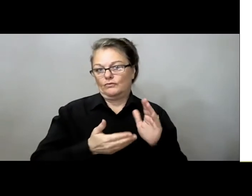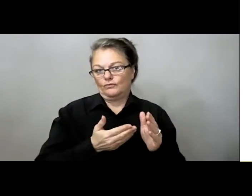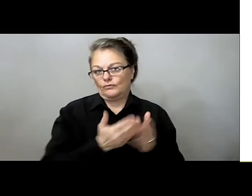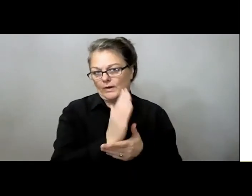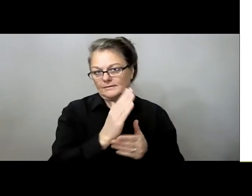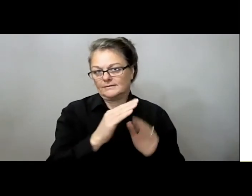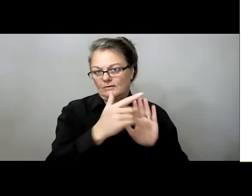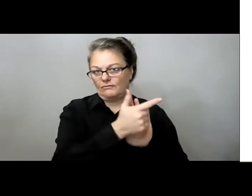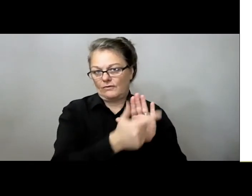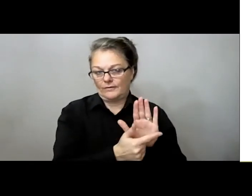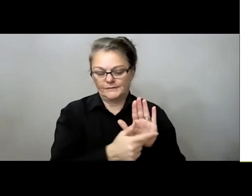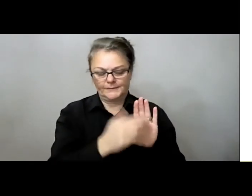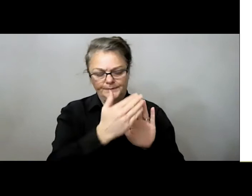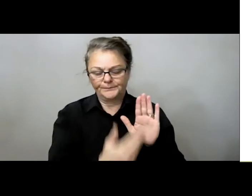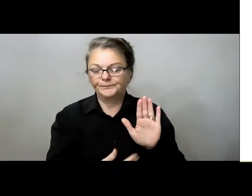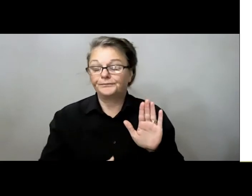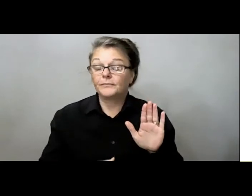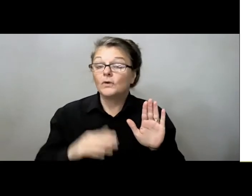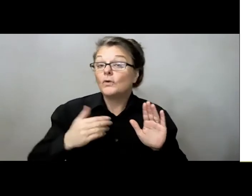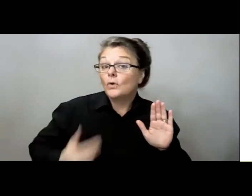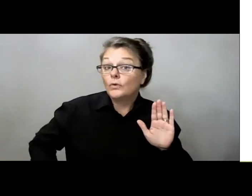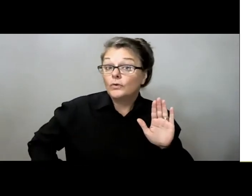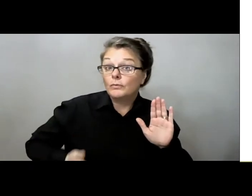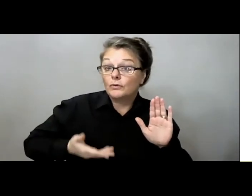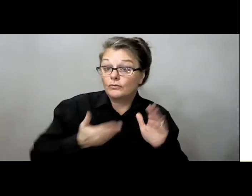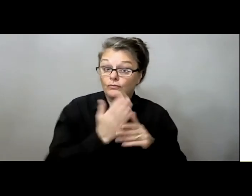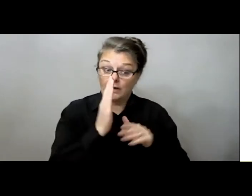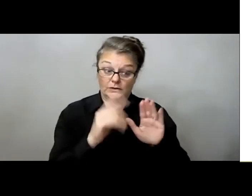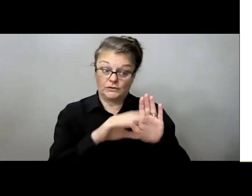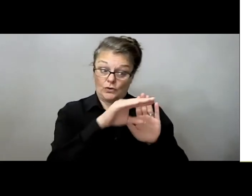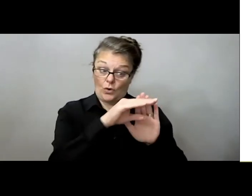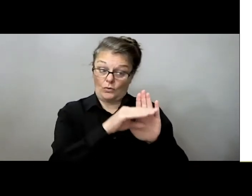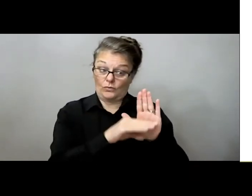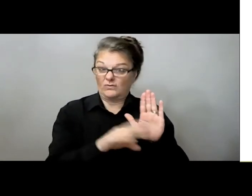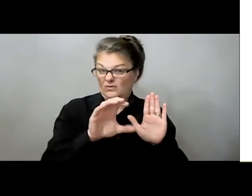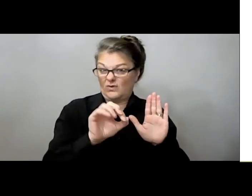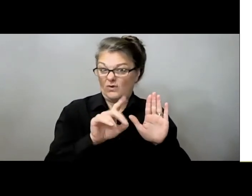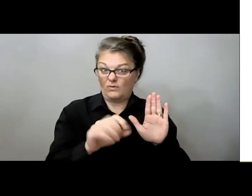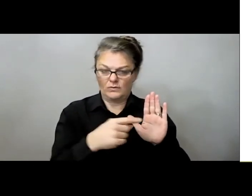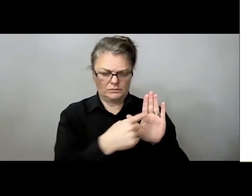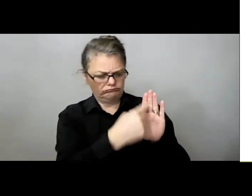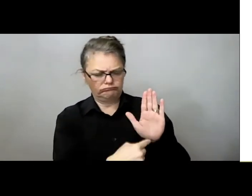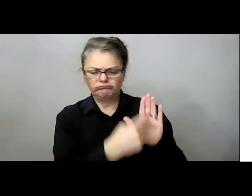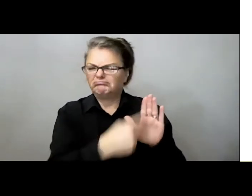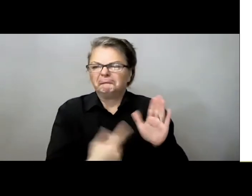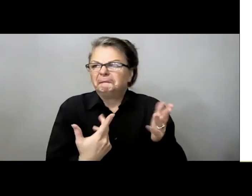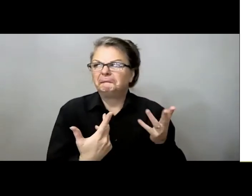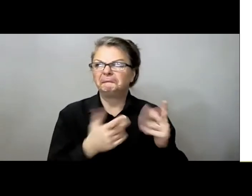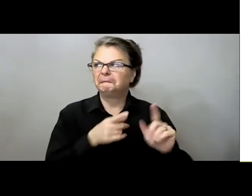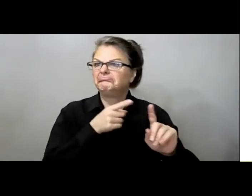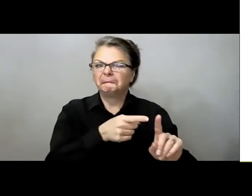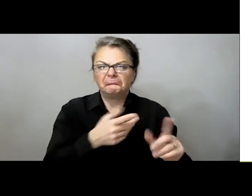SO, WHAT DOES THE HUMAN RIGHTS CODE SAY? AT IT'S MOST BASIC IT SAYS THAT “PERSONS